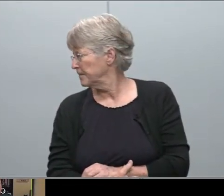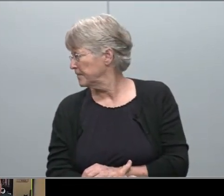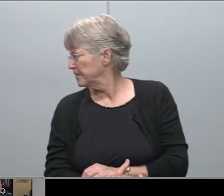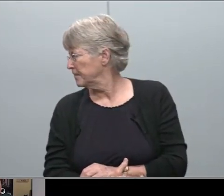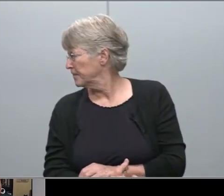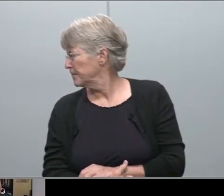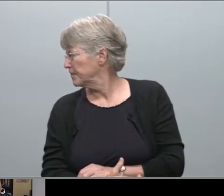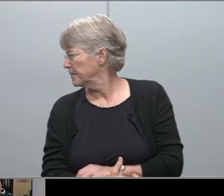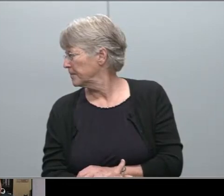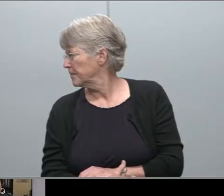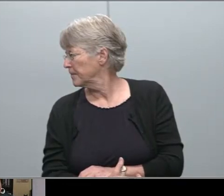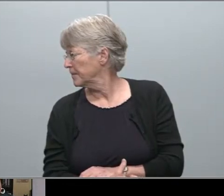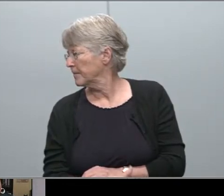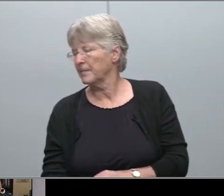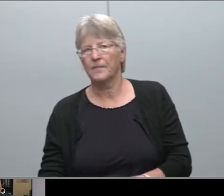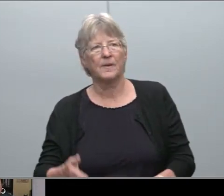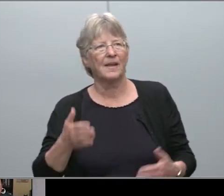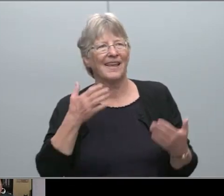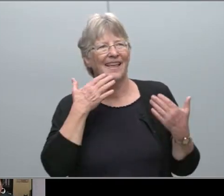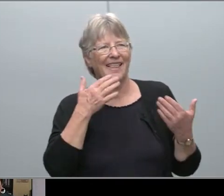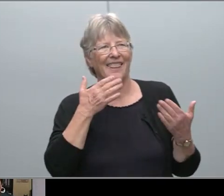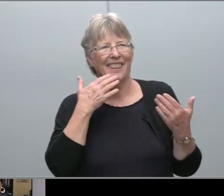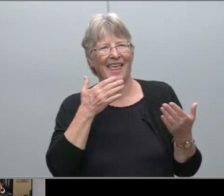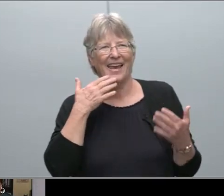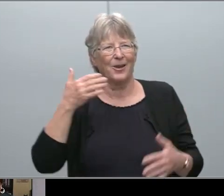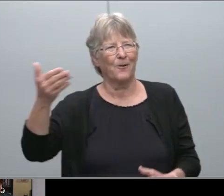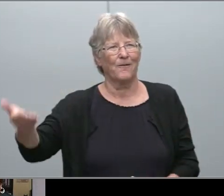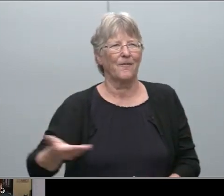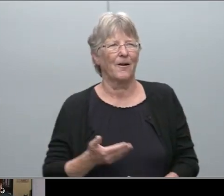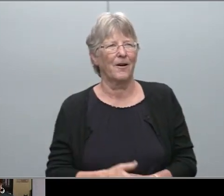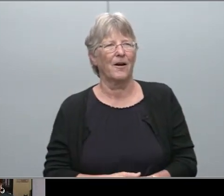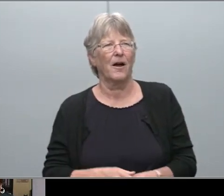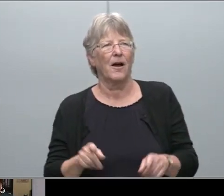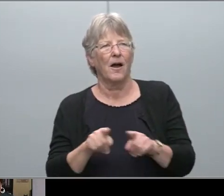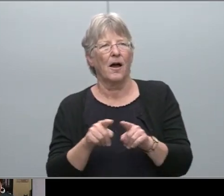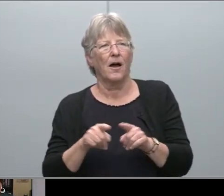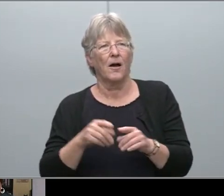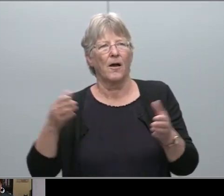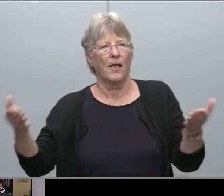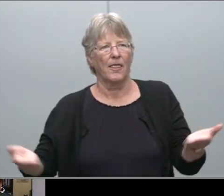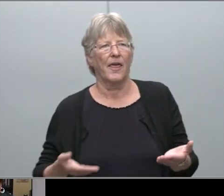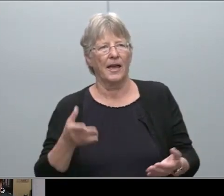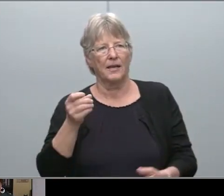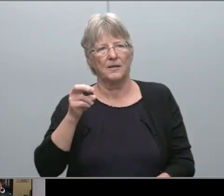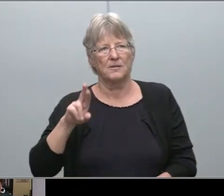So, and then the last thing I just wanted to share is that at the end of today, I will share